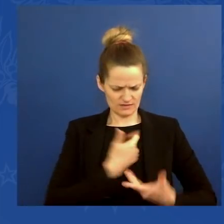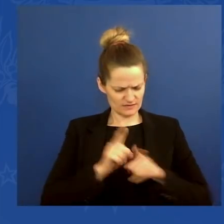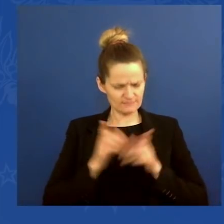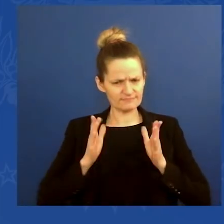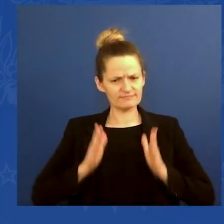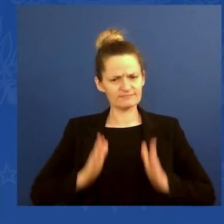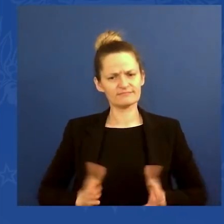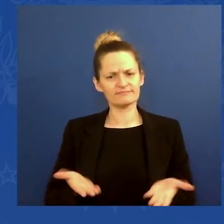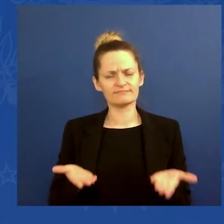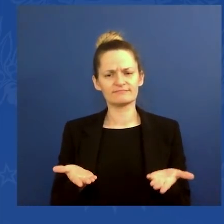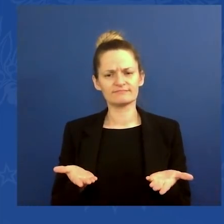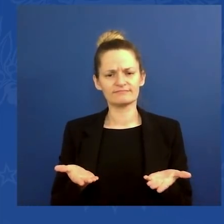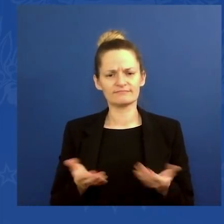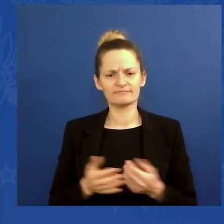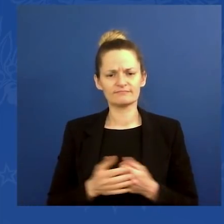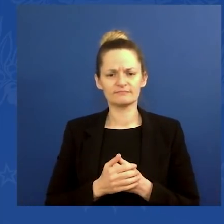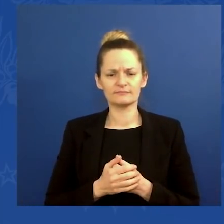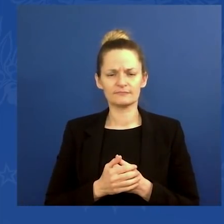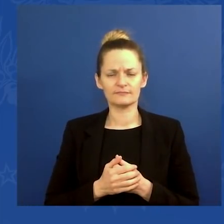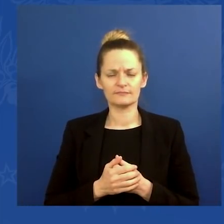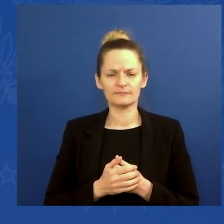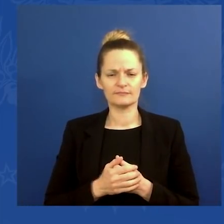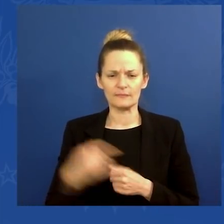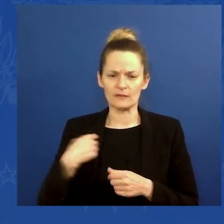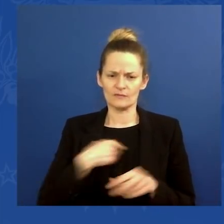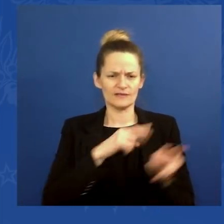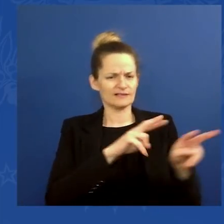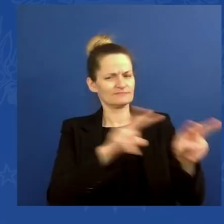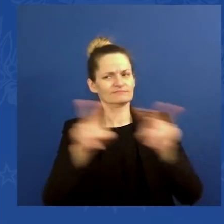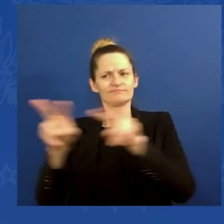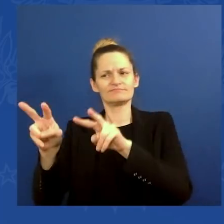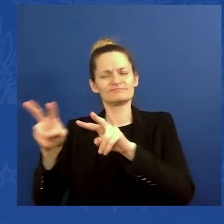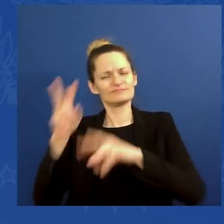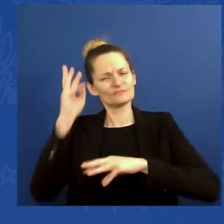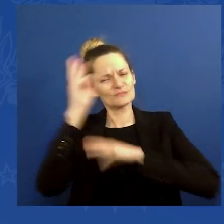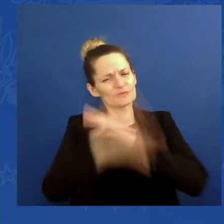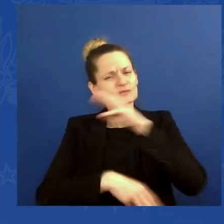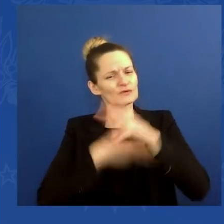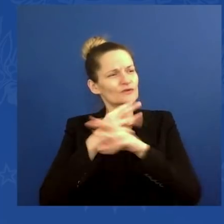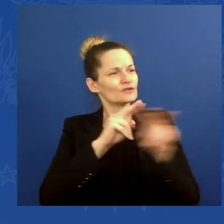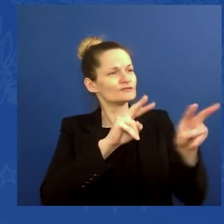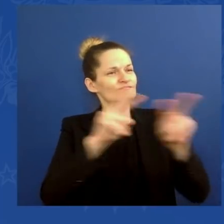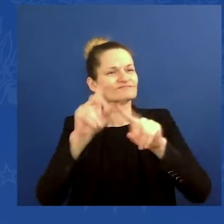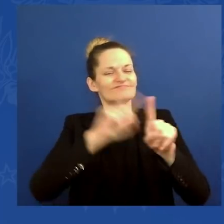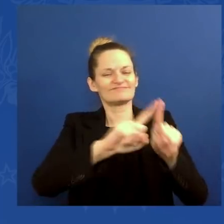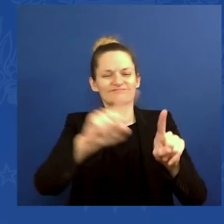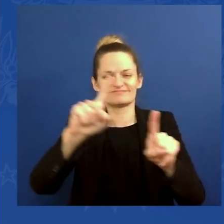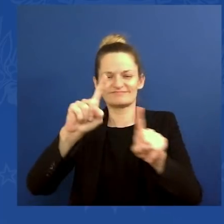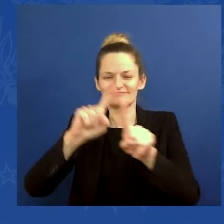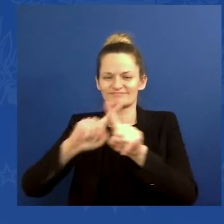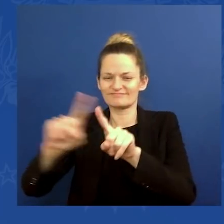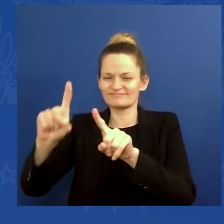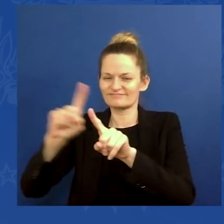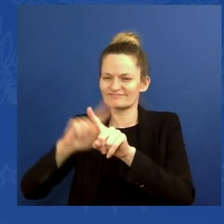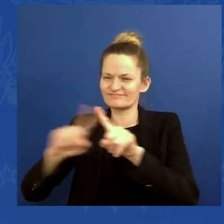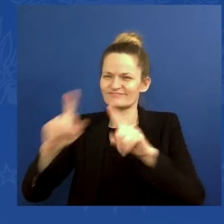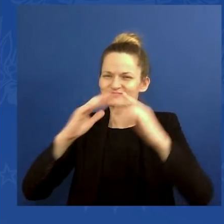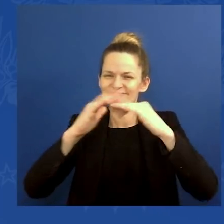imbued with forty shades of green, like Irish soda bread and the endless cups of tea,